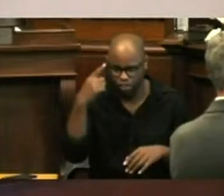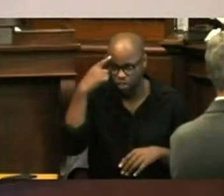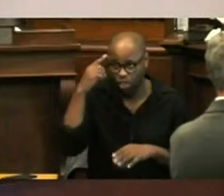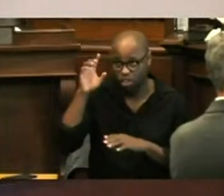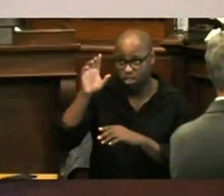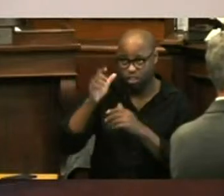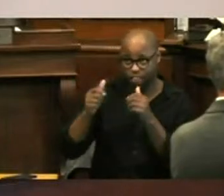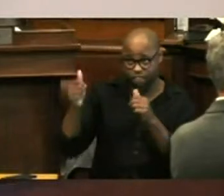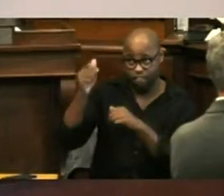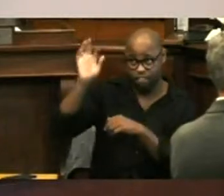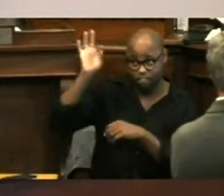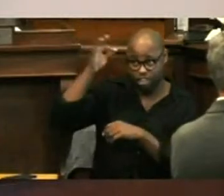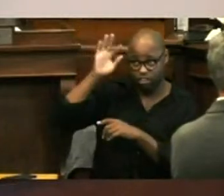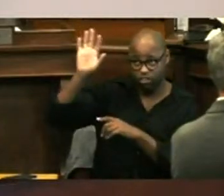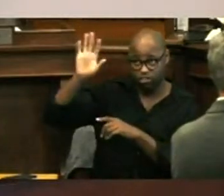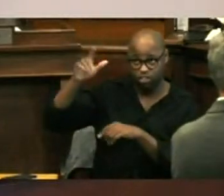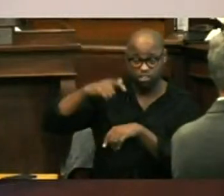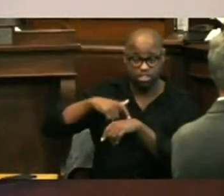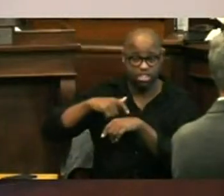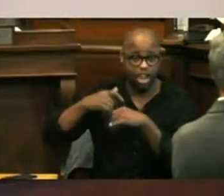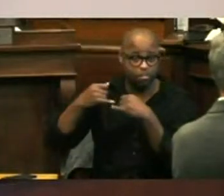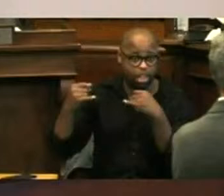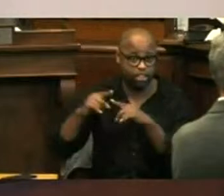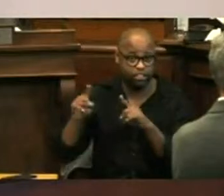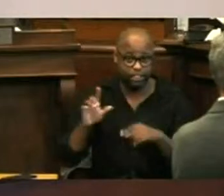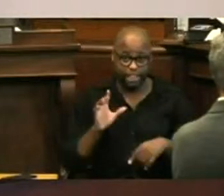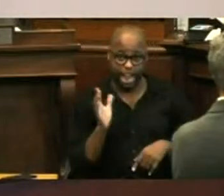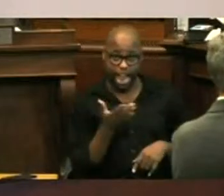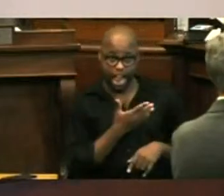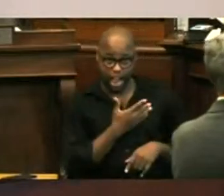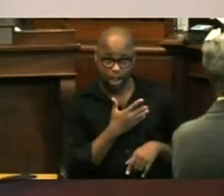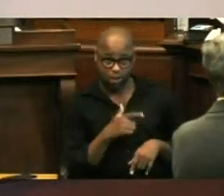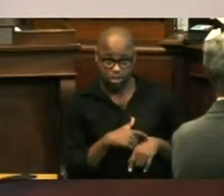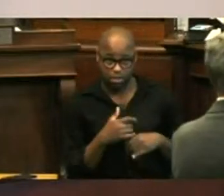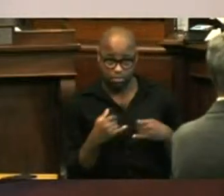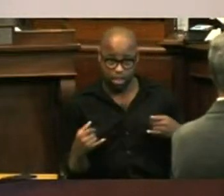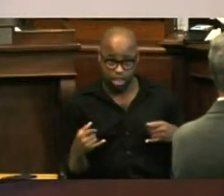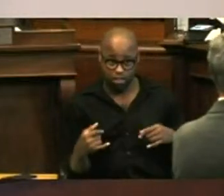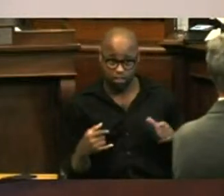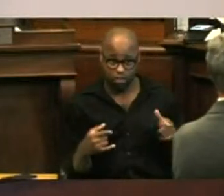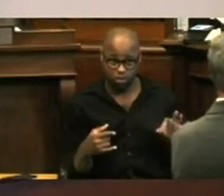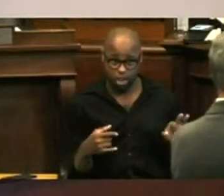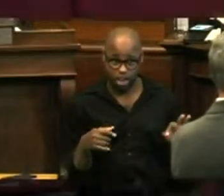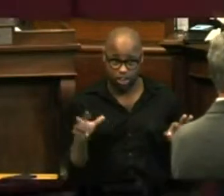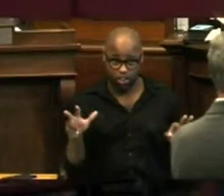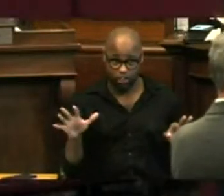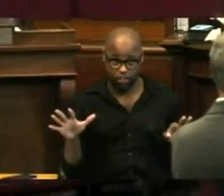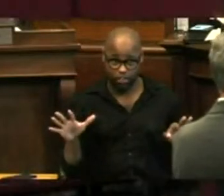question wrong. I it was my understanding that that was the